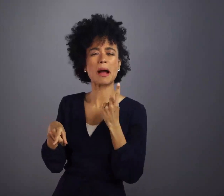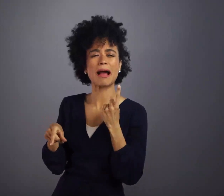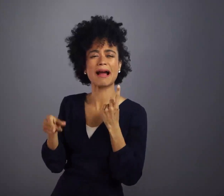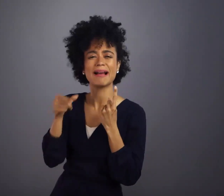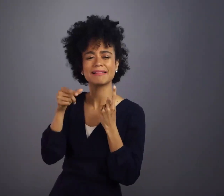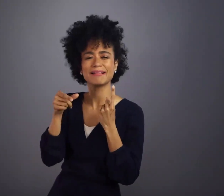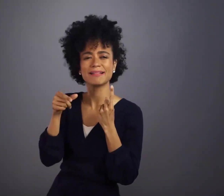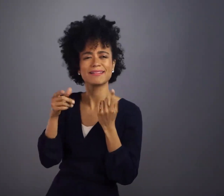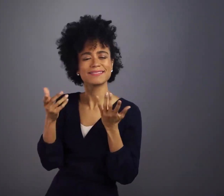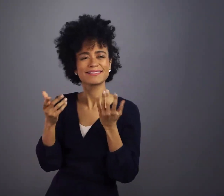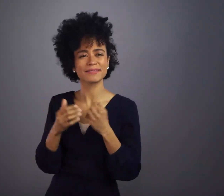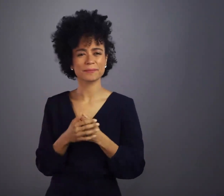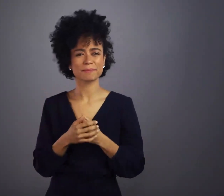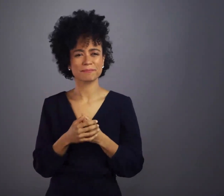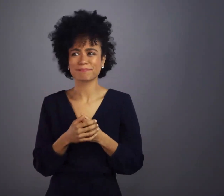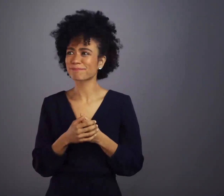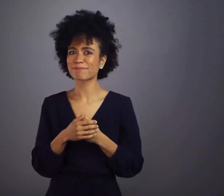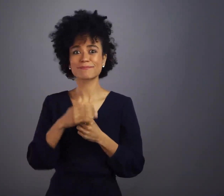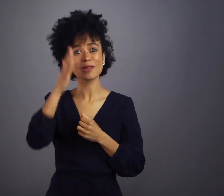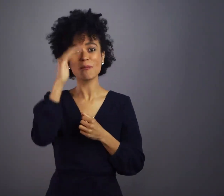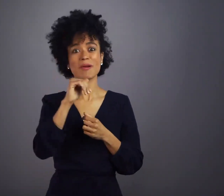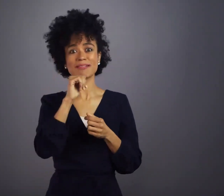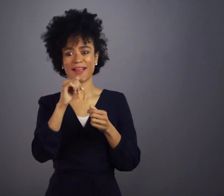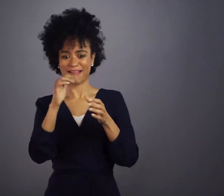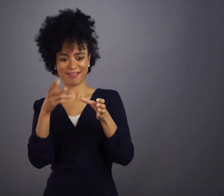Why can't he stay on the water wagon?